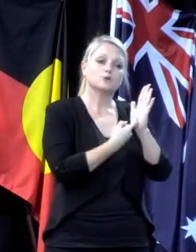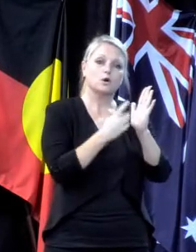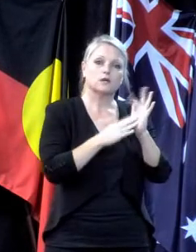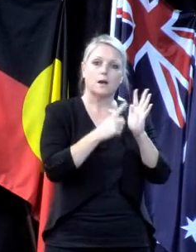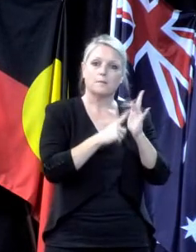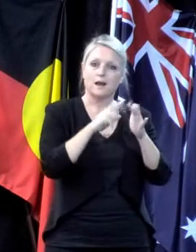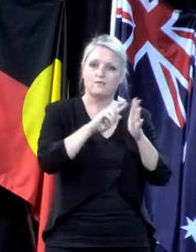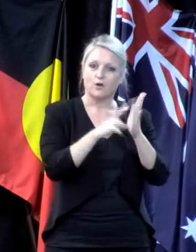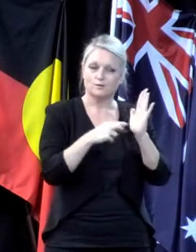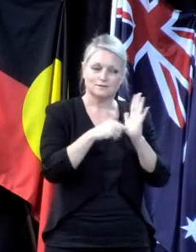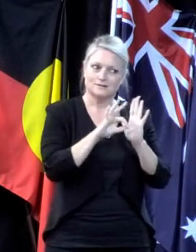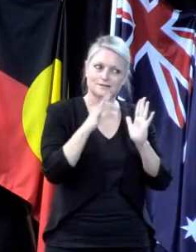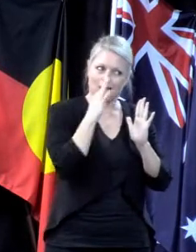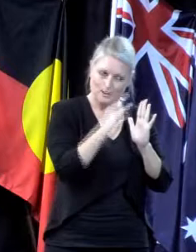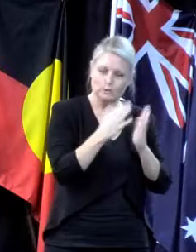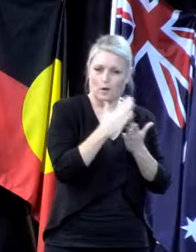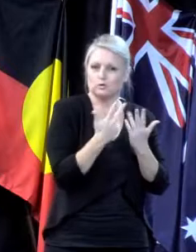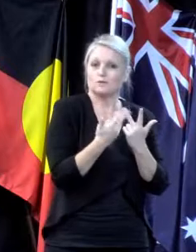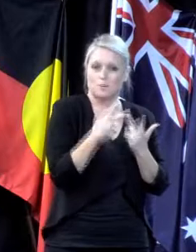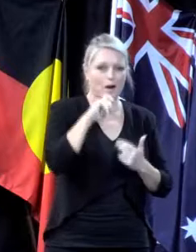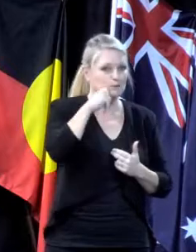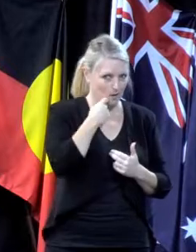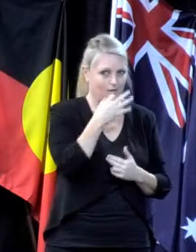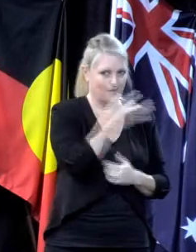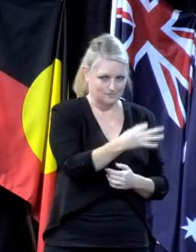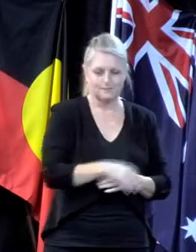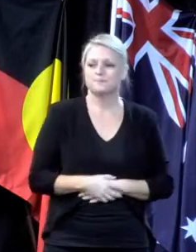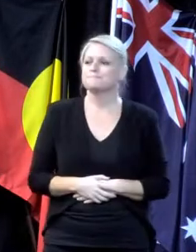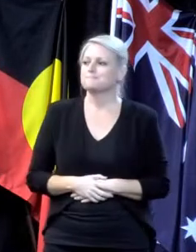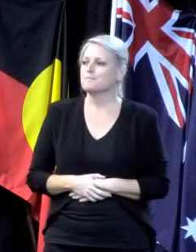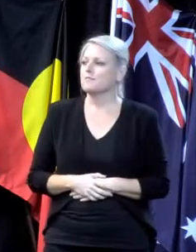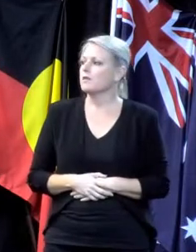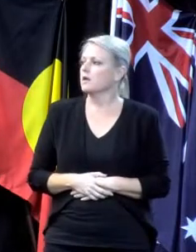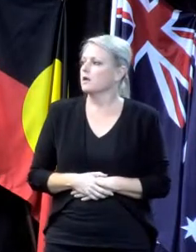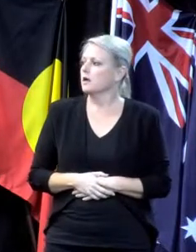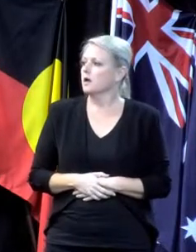I'm sure someone else will. Thank you very much. Can I just talk about our training?